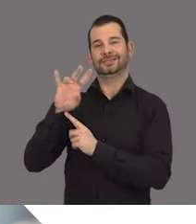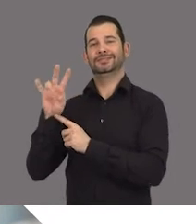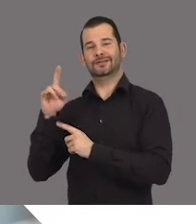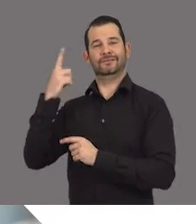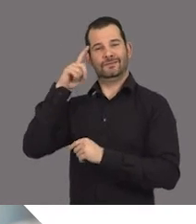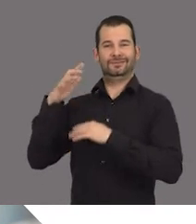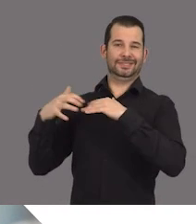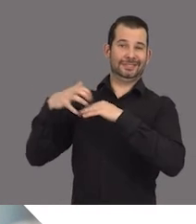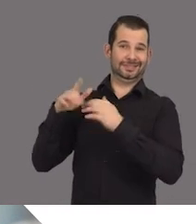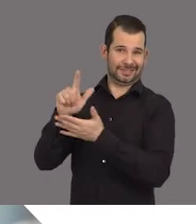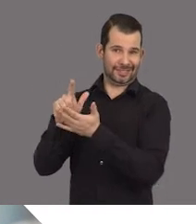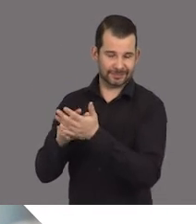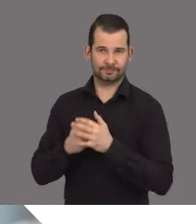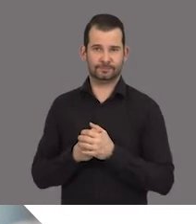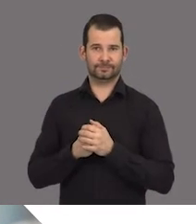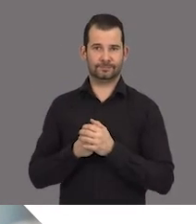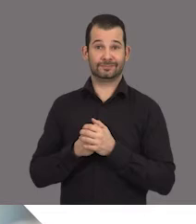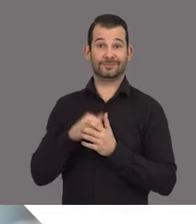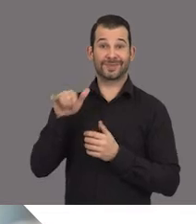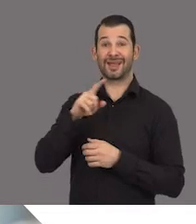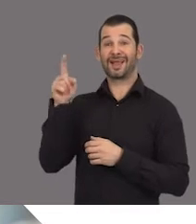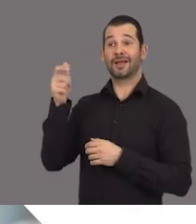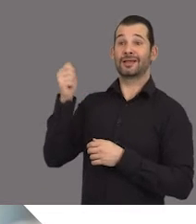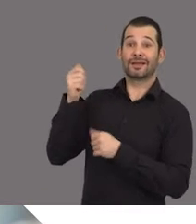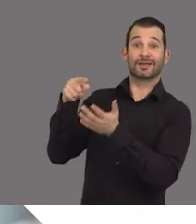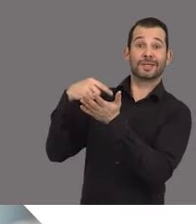These payments are considered to be off-reserve because they are